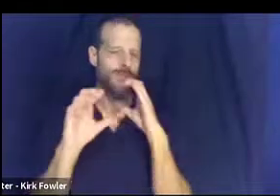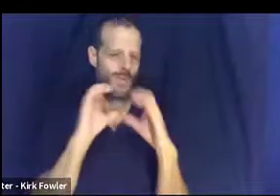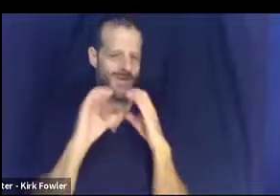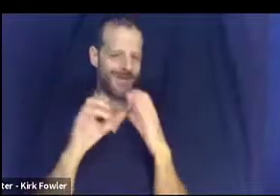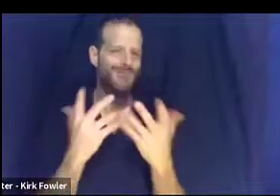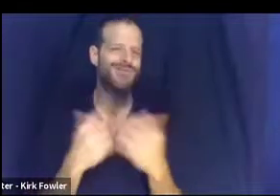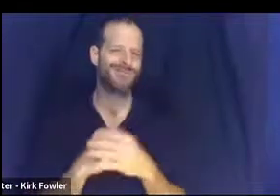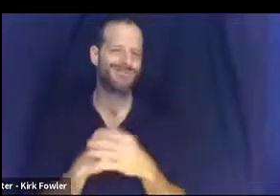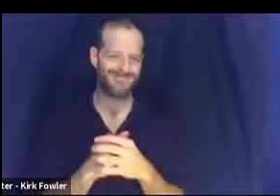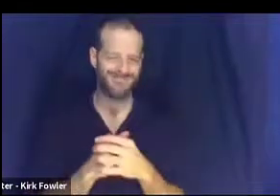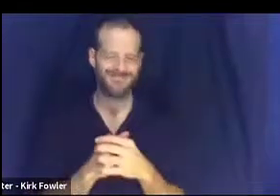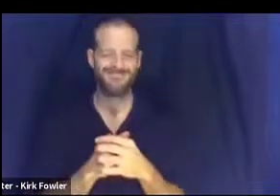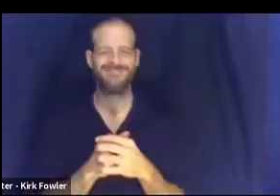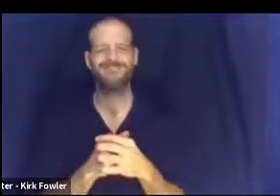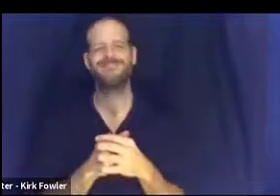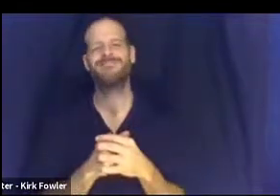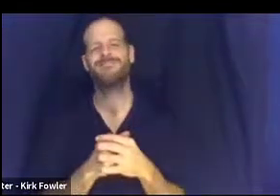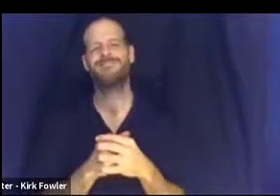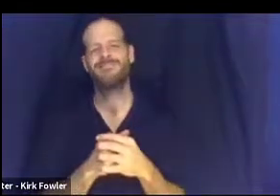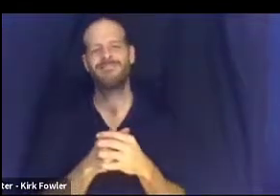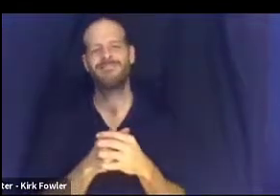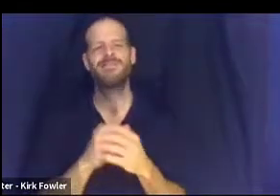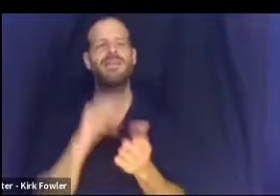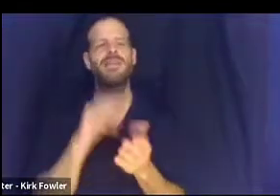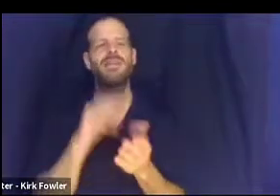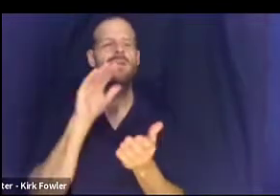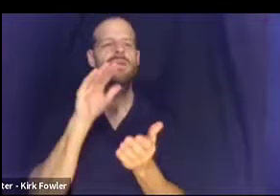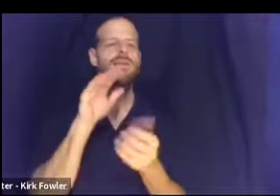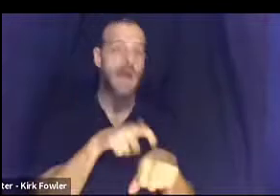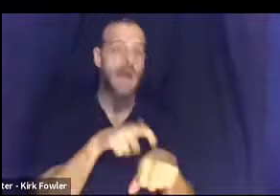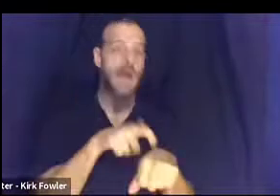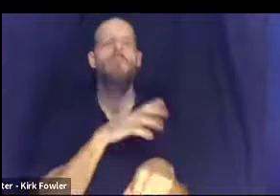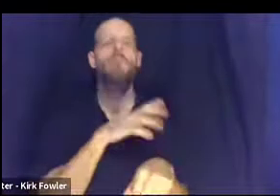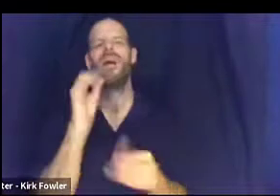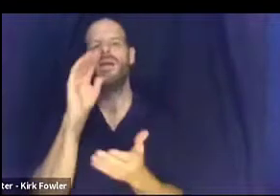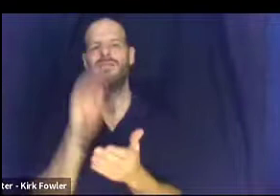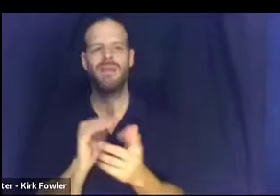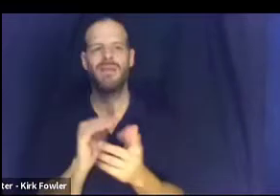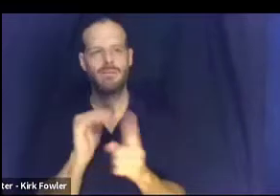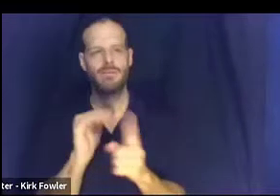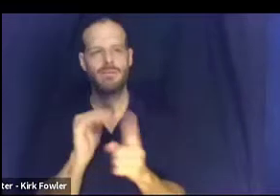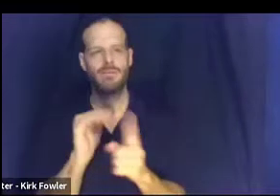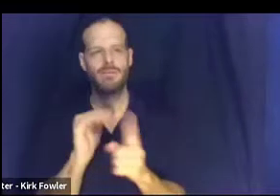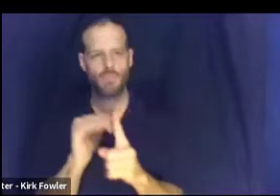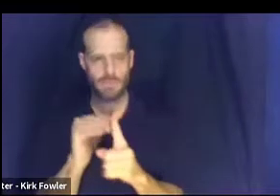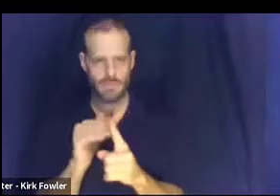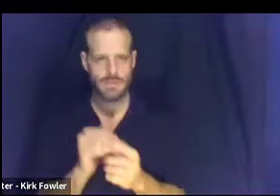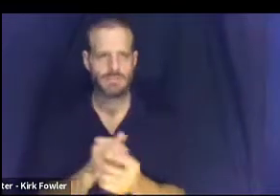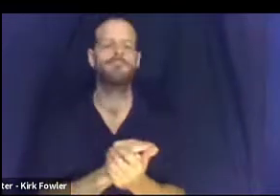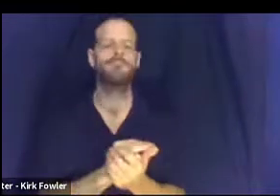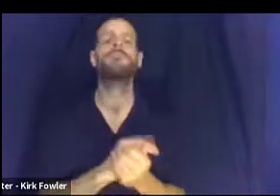Okay. So, sometimes when I've showed that video to folks, and actually even just when I was watching it, the first time I thought,